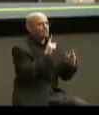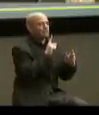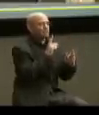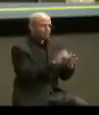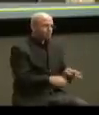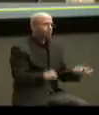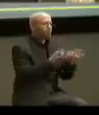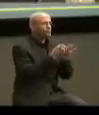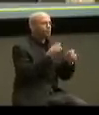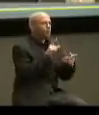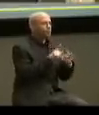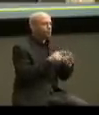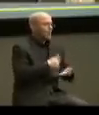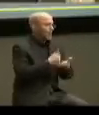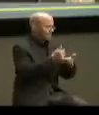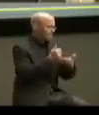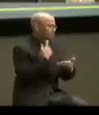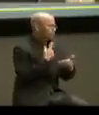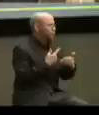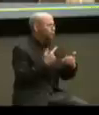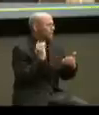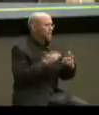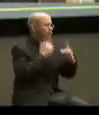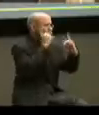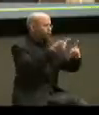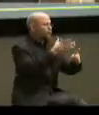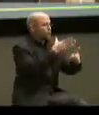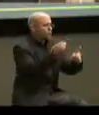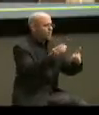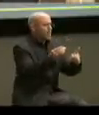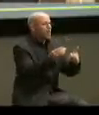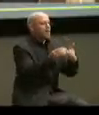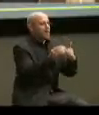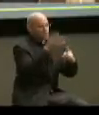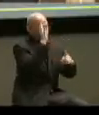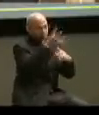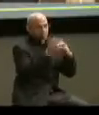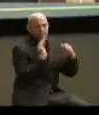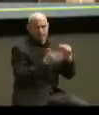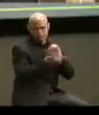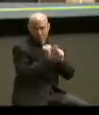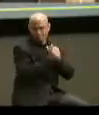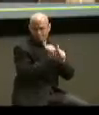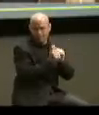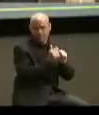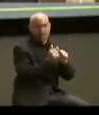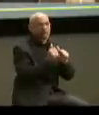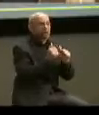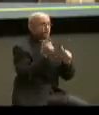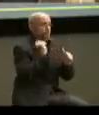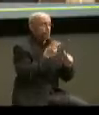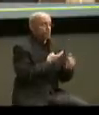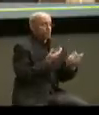IT IS INTEGRAL TO OUT-BUILDING, OUT-EDUCATING AND OUT-INNOVATING OUR COMPETITORS.